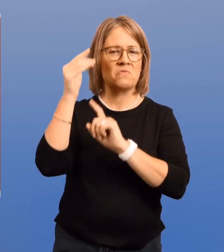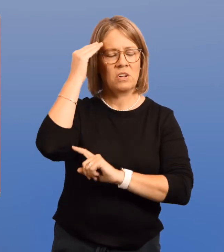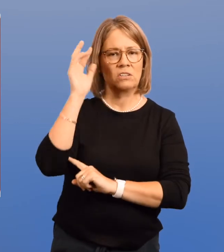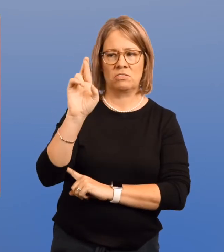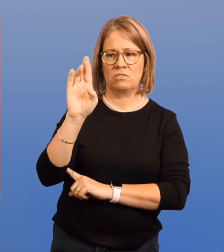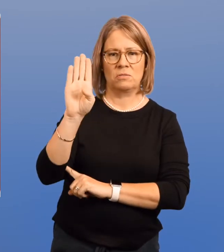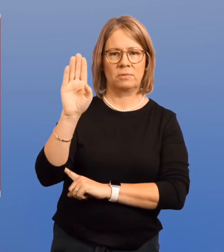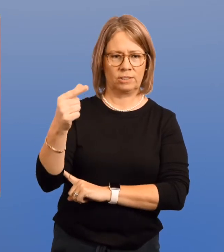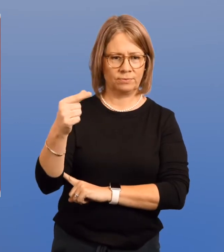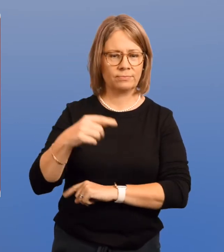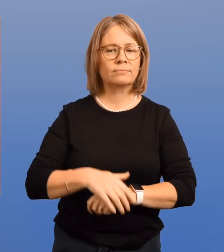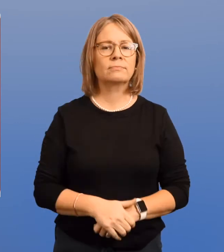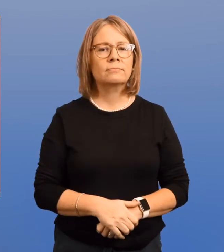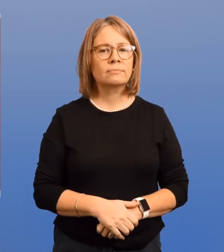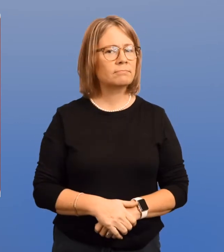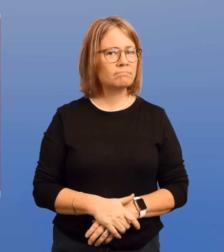also known as RBG?